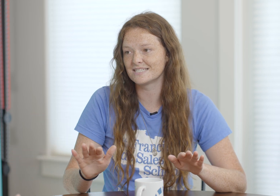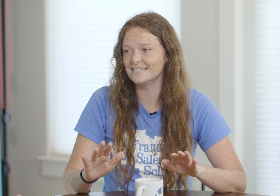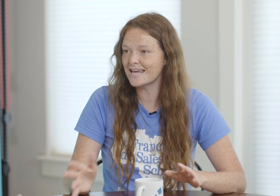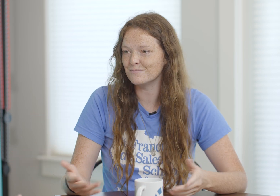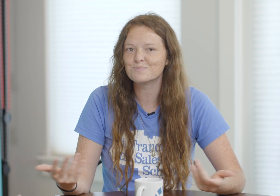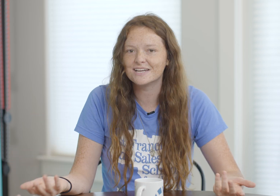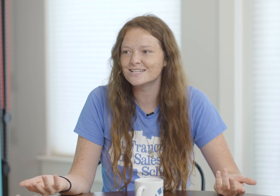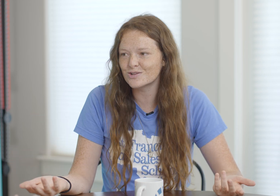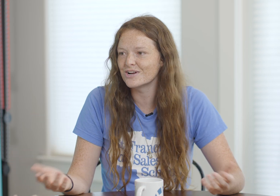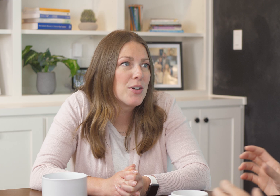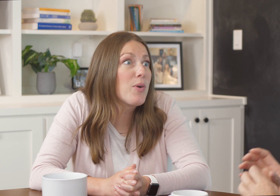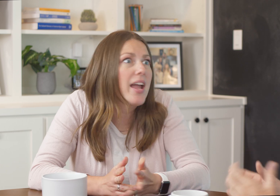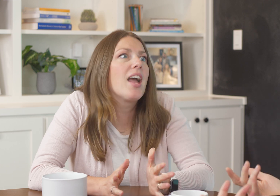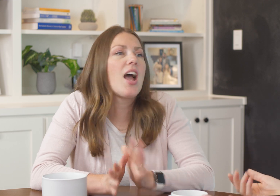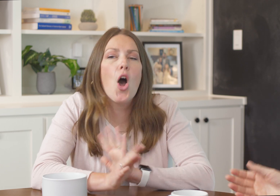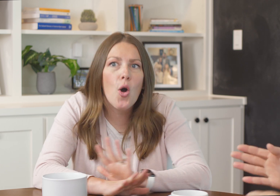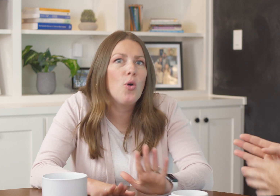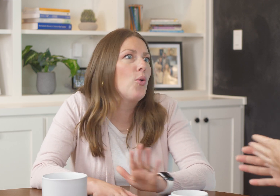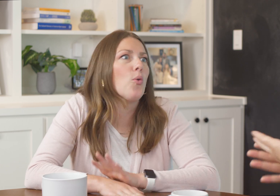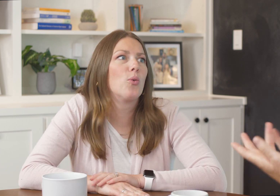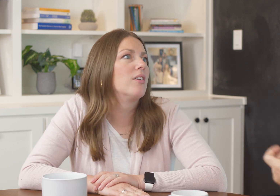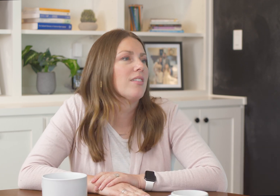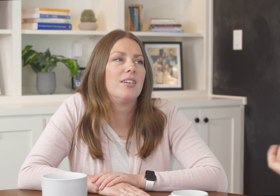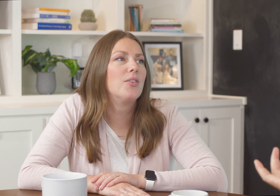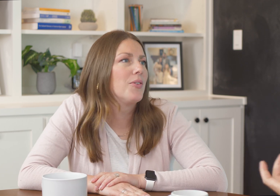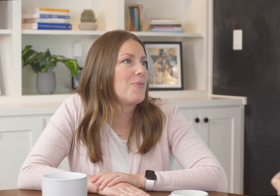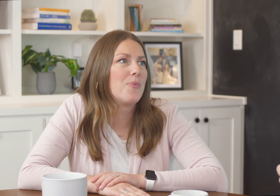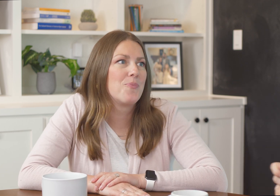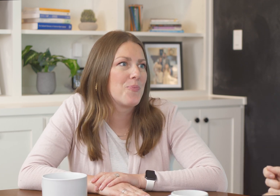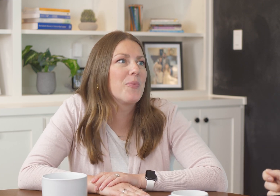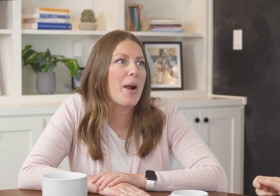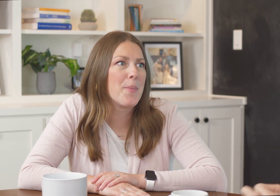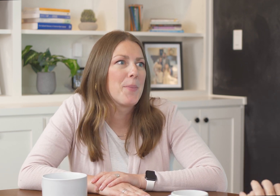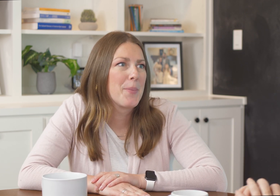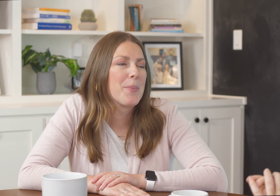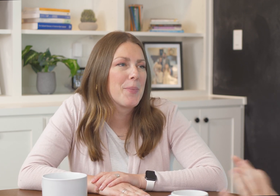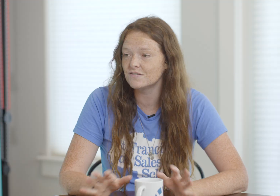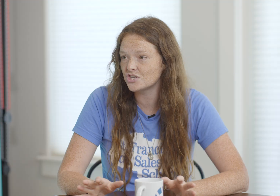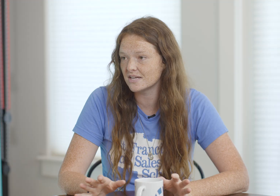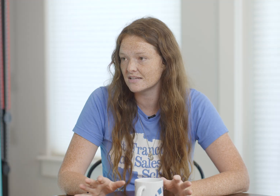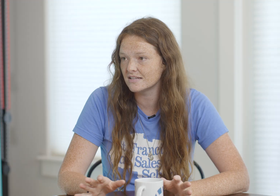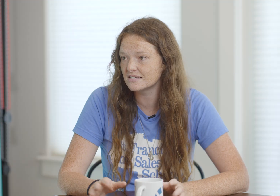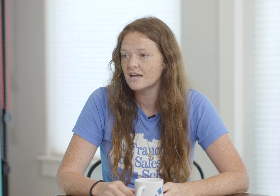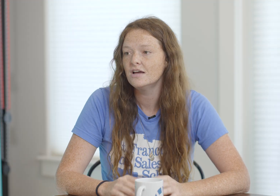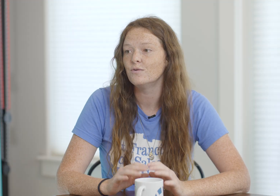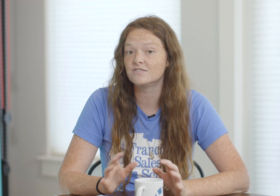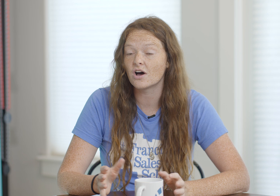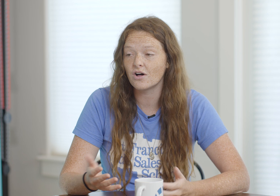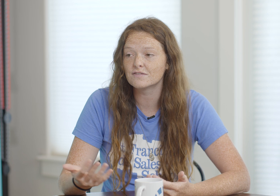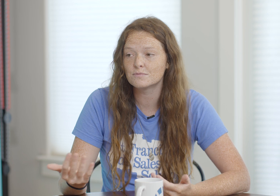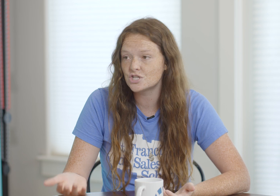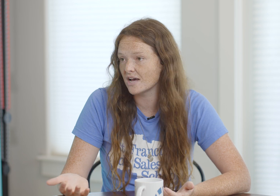It's games, but it's learning. They're connecting, they're building. We have Legos, we have drawing games, we have a ton of chess sets. We've taught all of them chess.